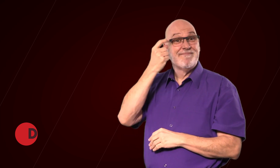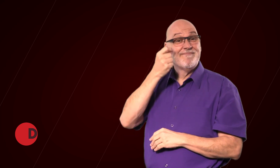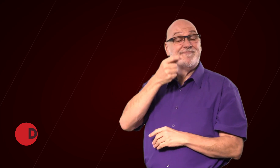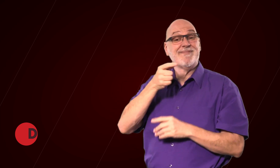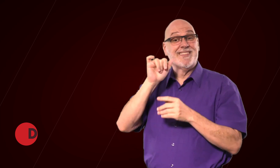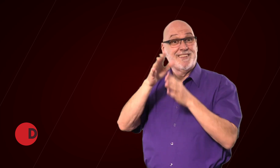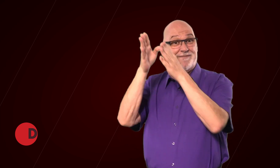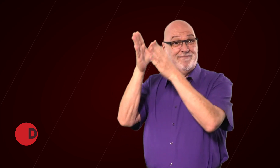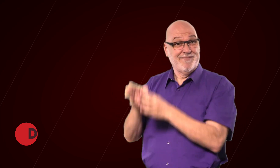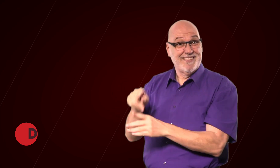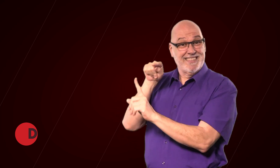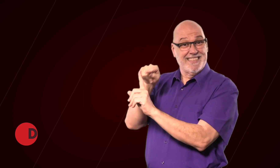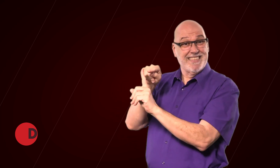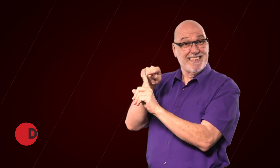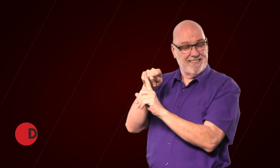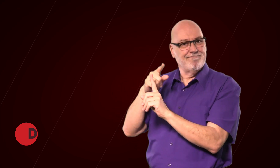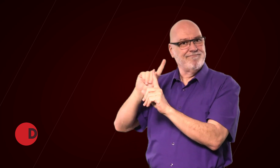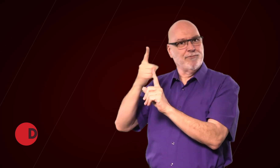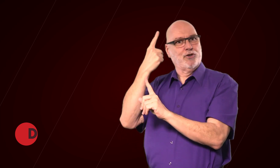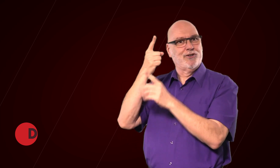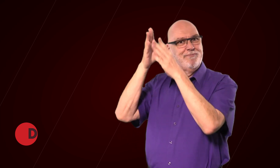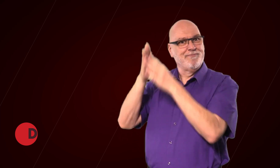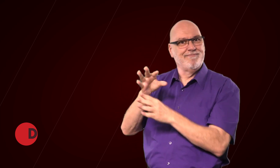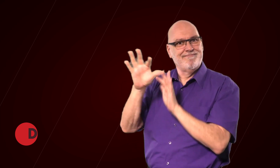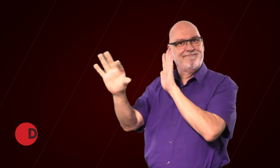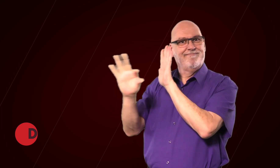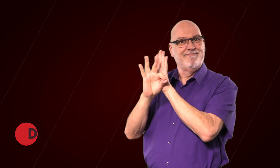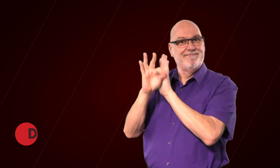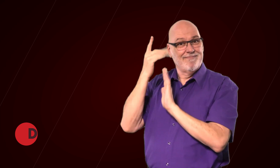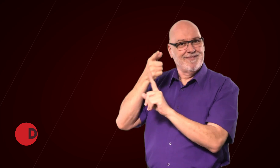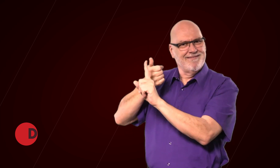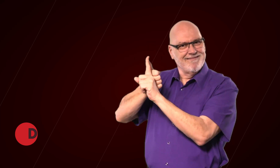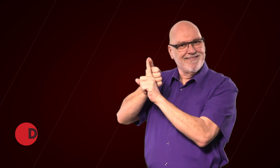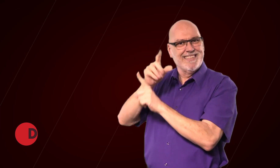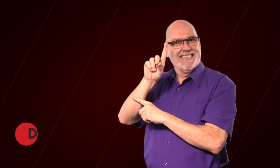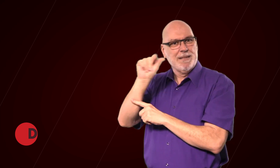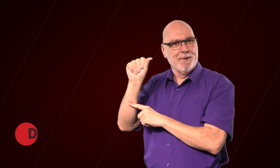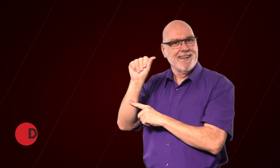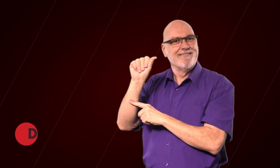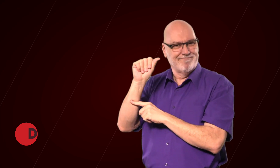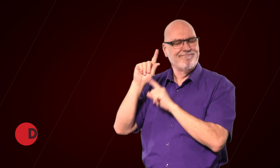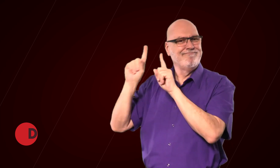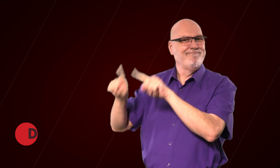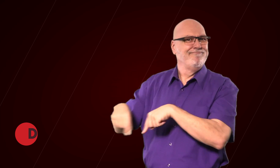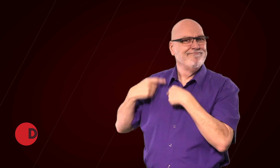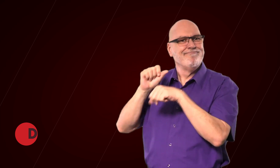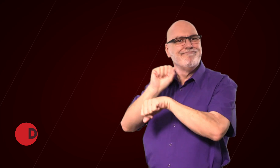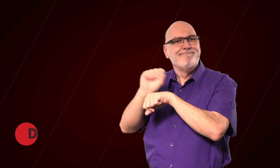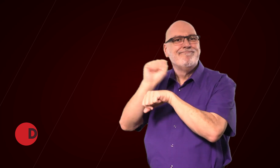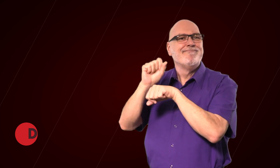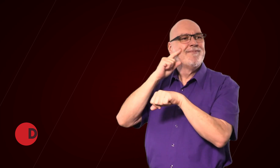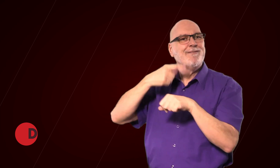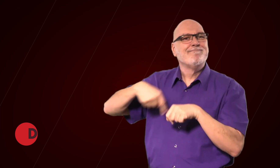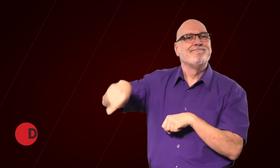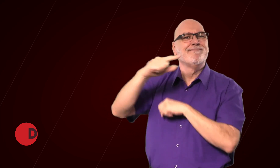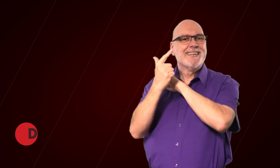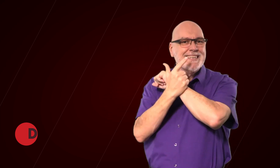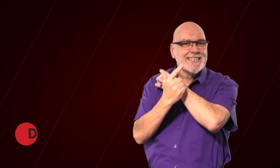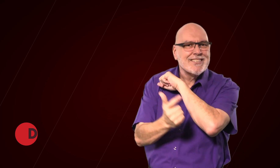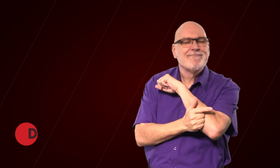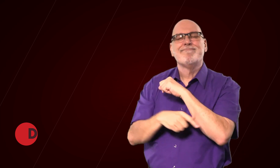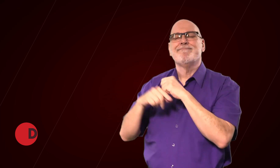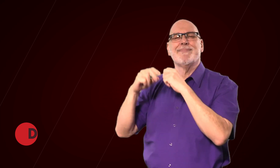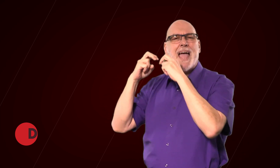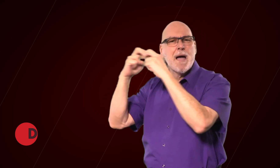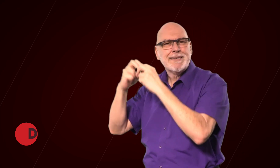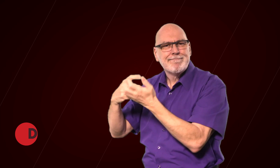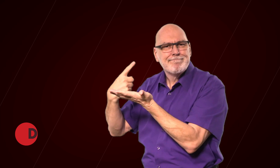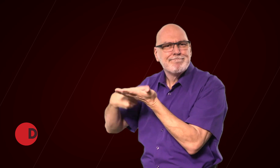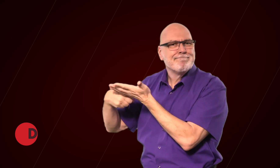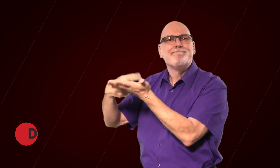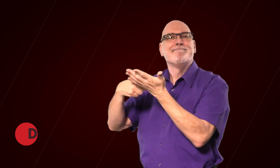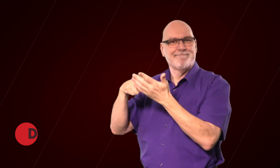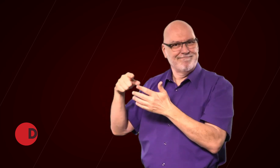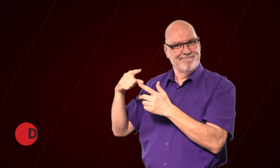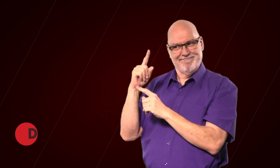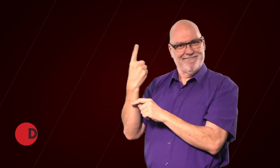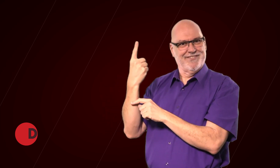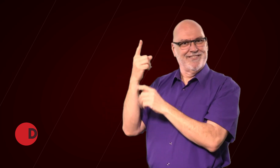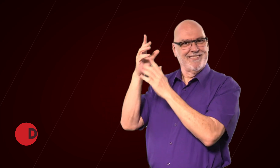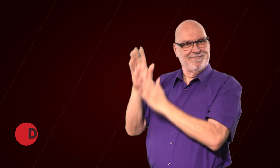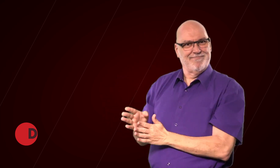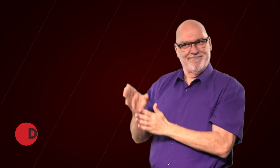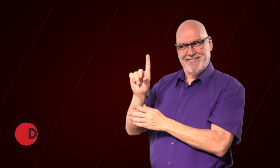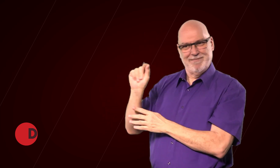She is the first woman with a disability to serve in the legislature